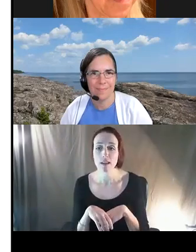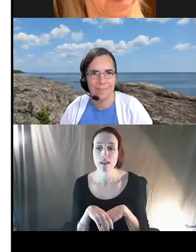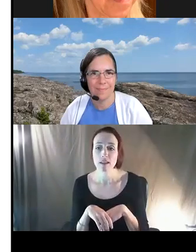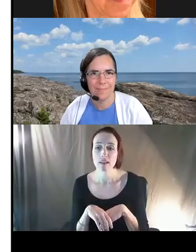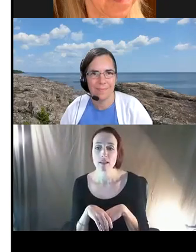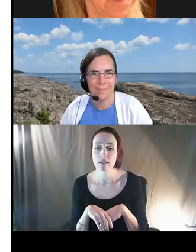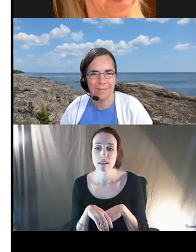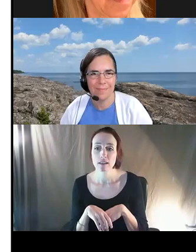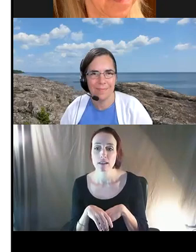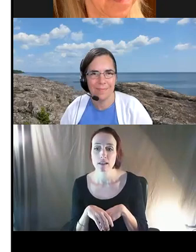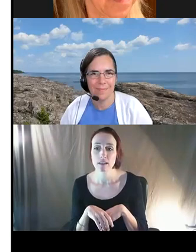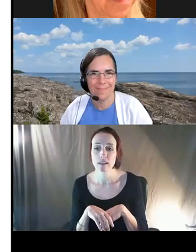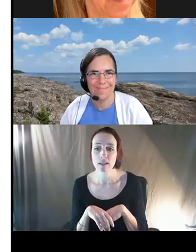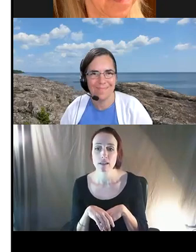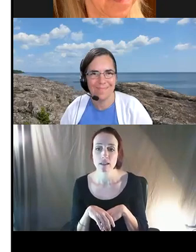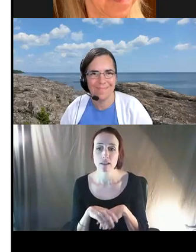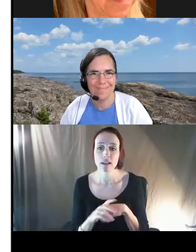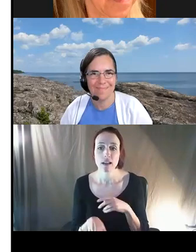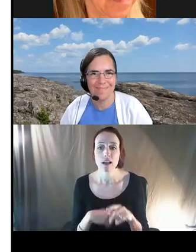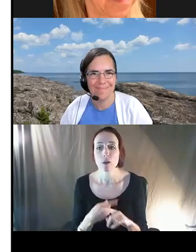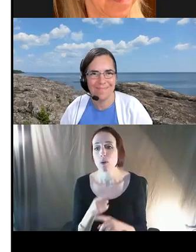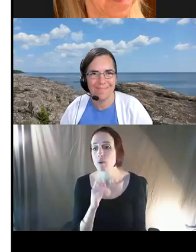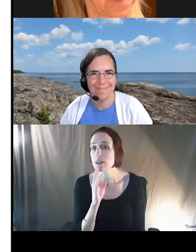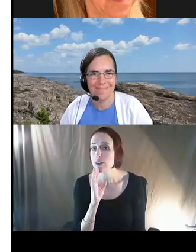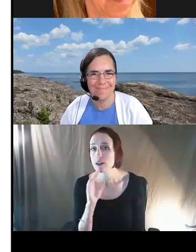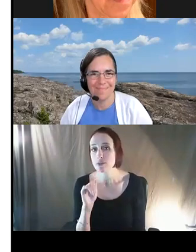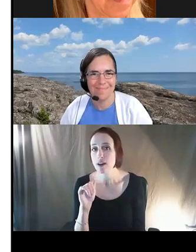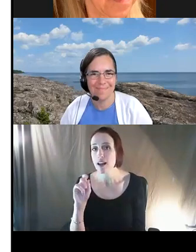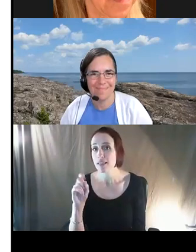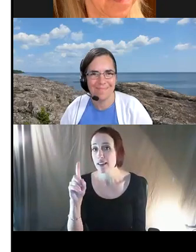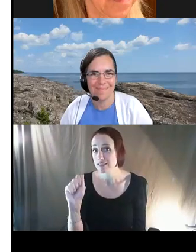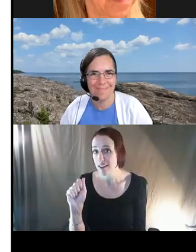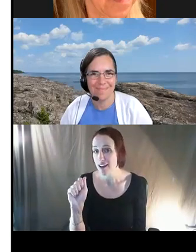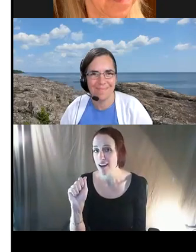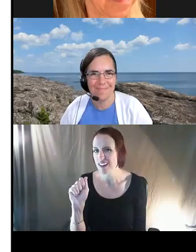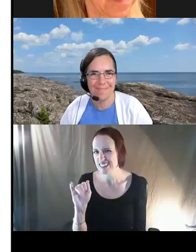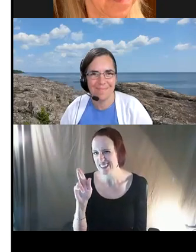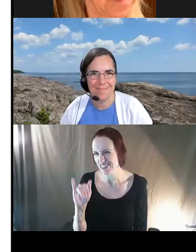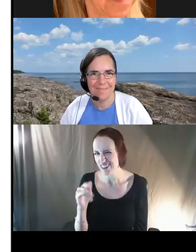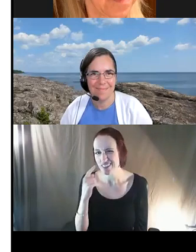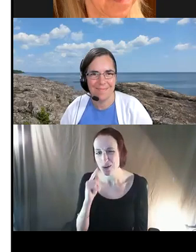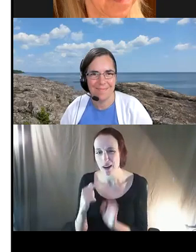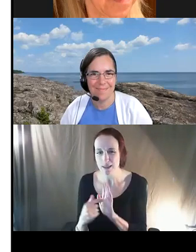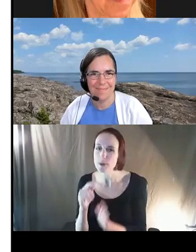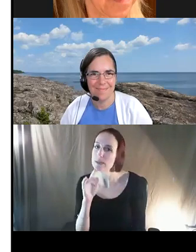talk to Alexa and Siri. Related to movement, especially when we